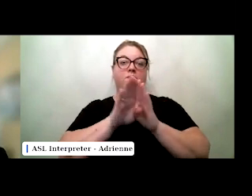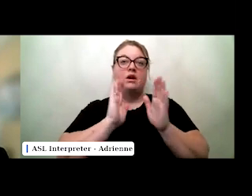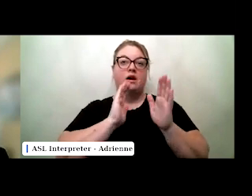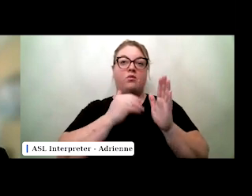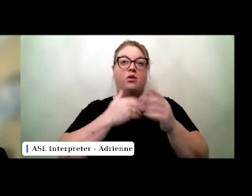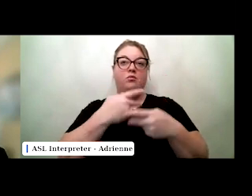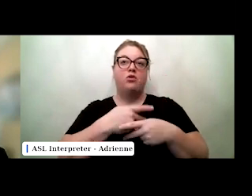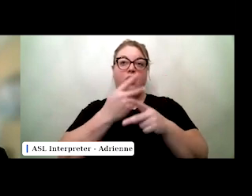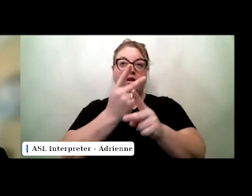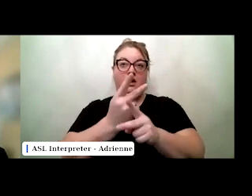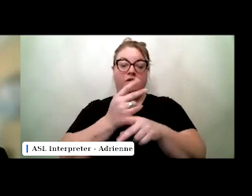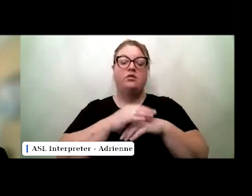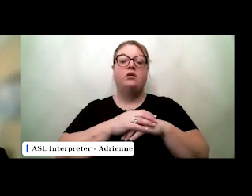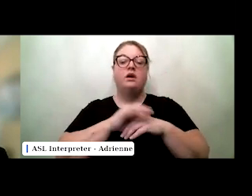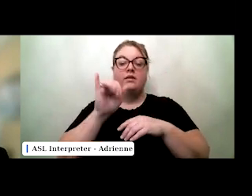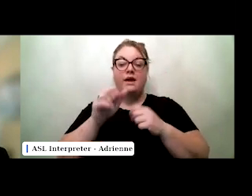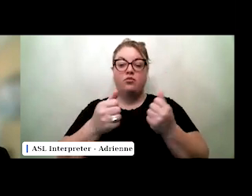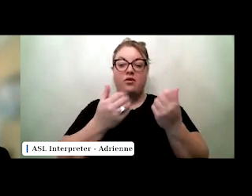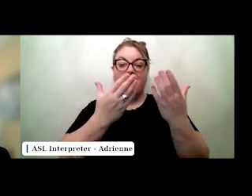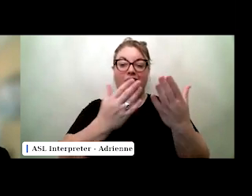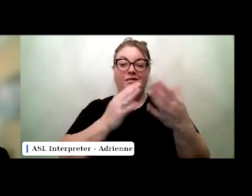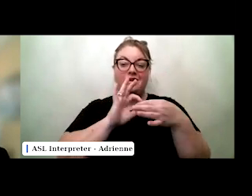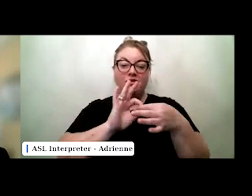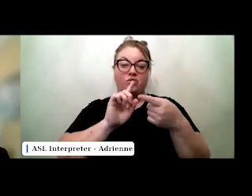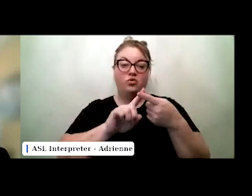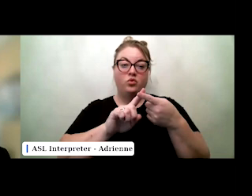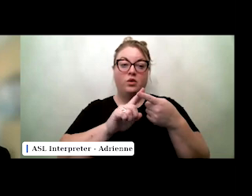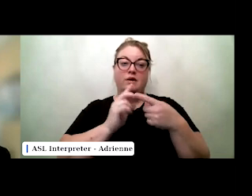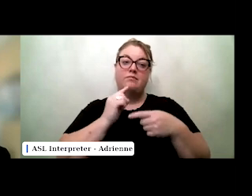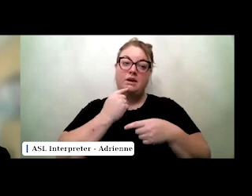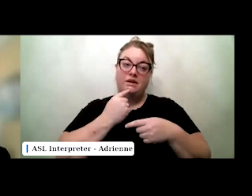That provides connection to meaningful employment.